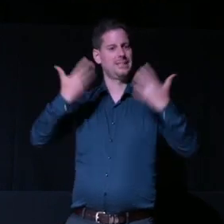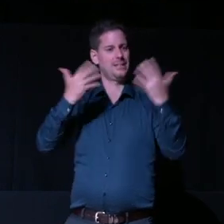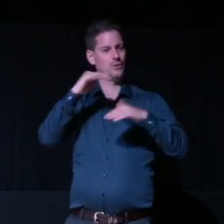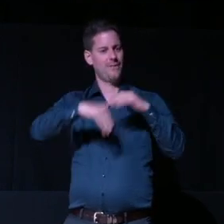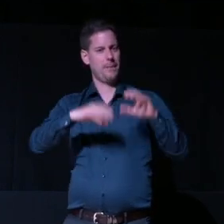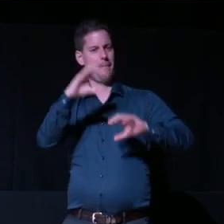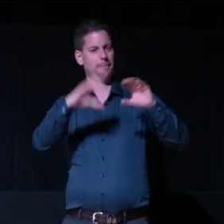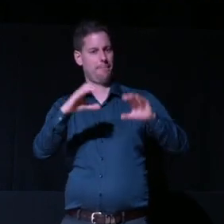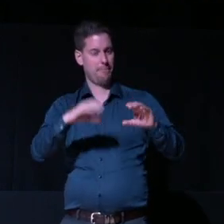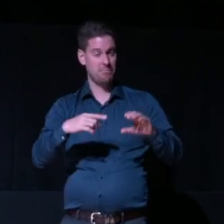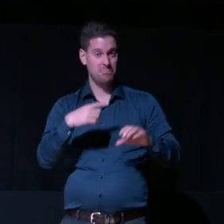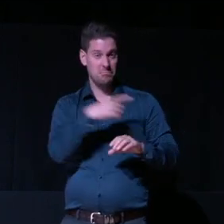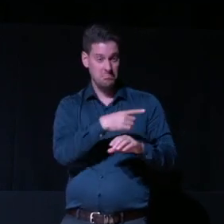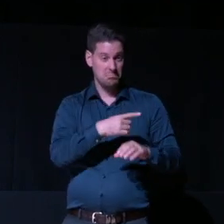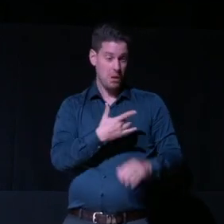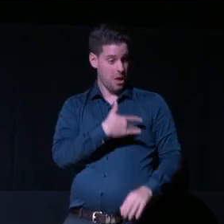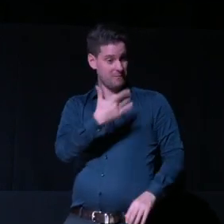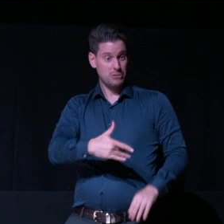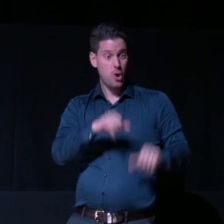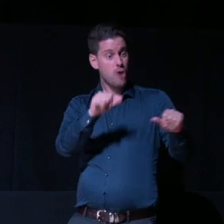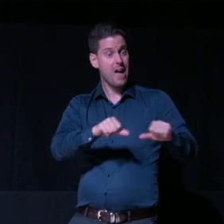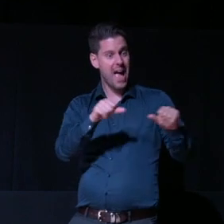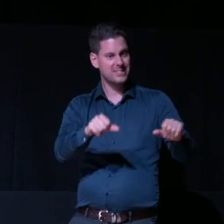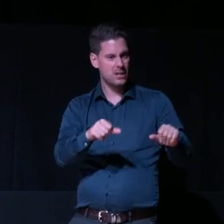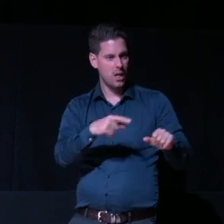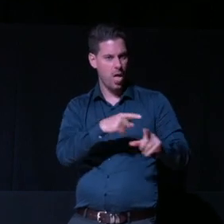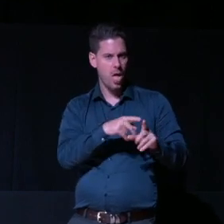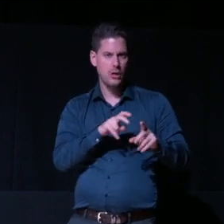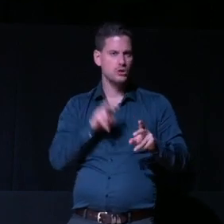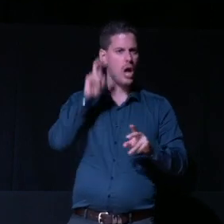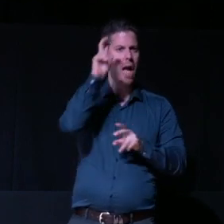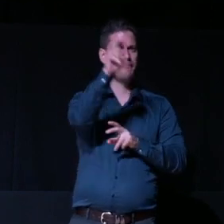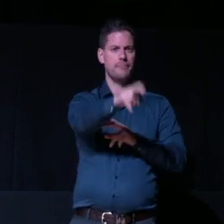It probably caused a lot of unnecessary grief for